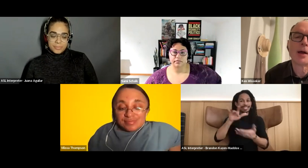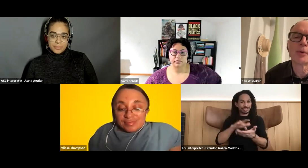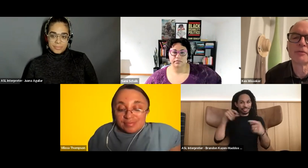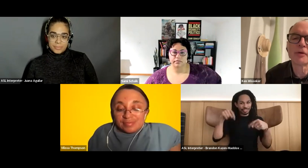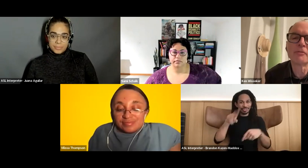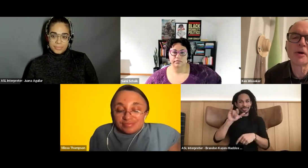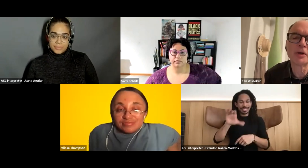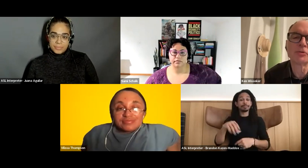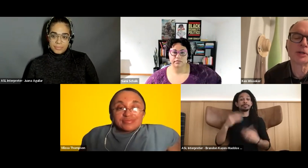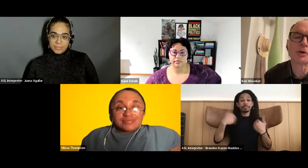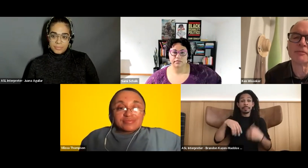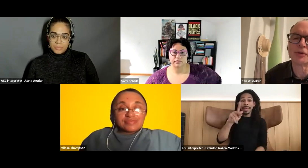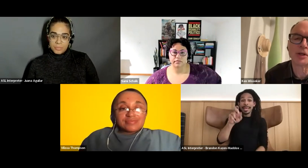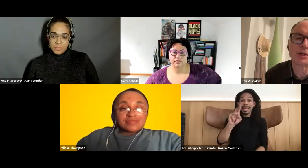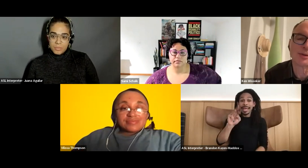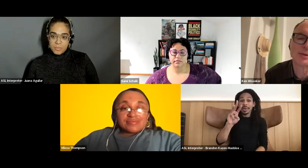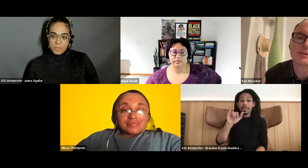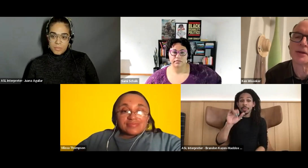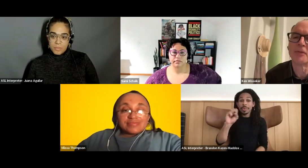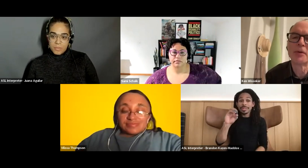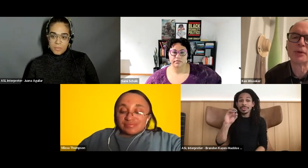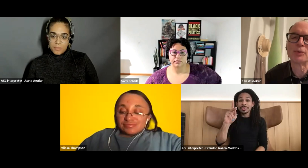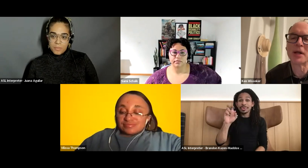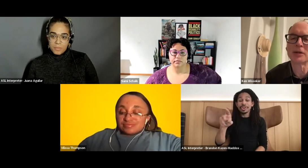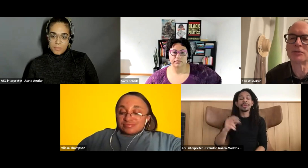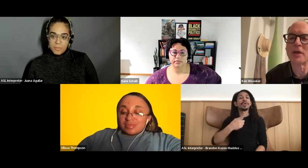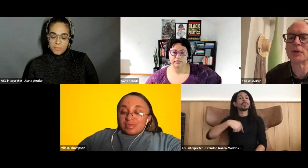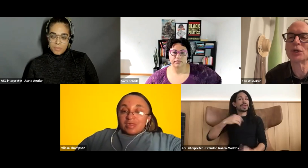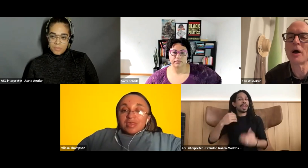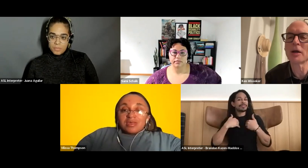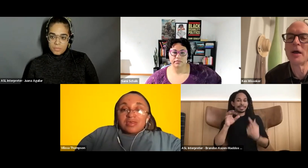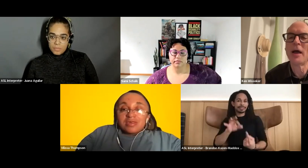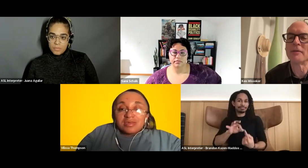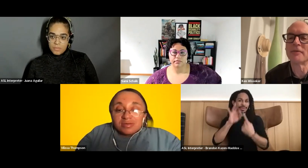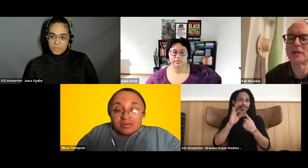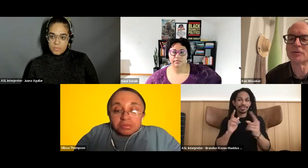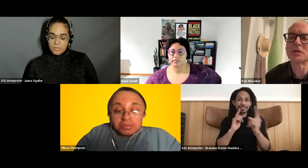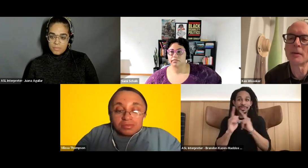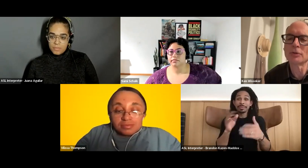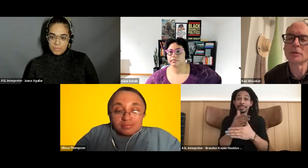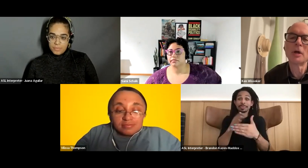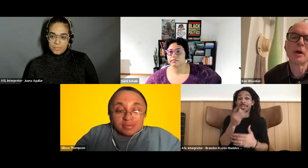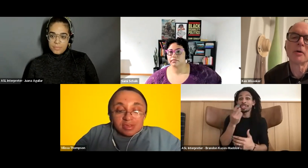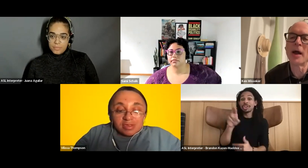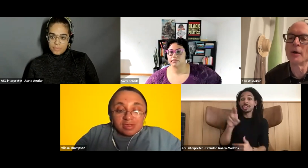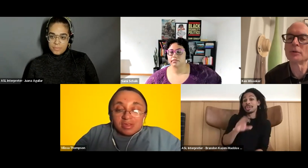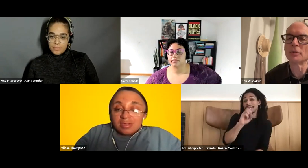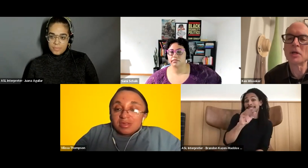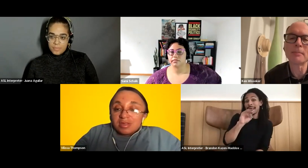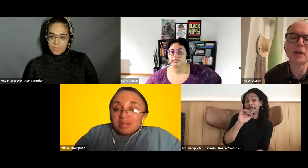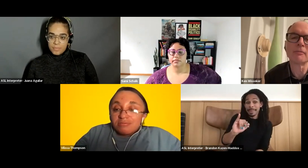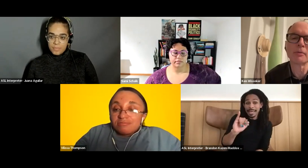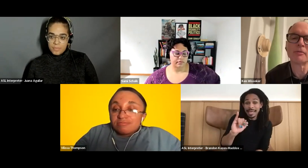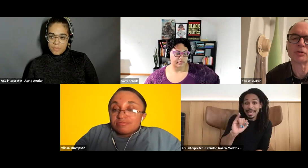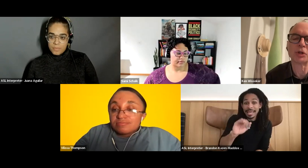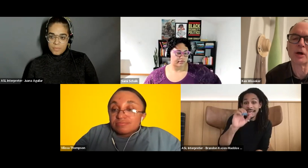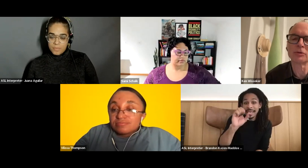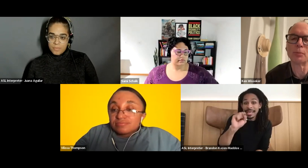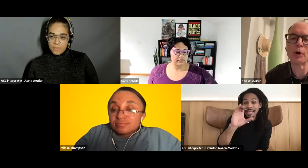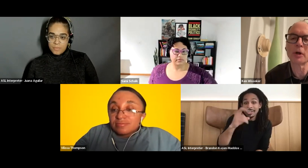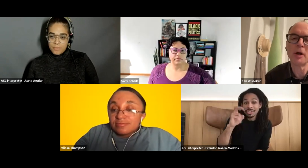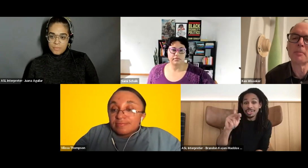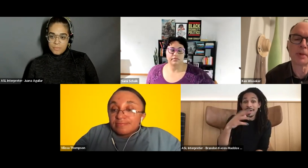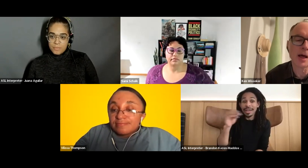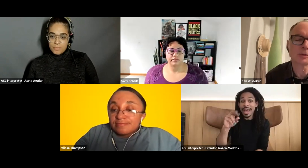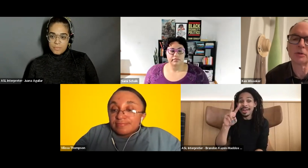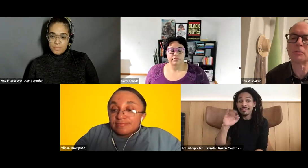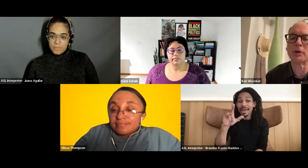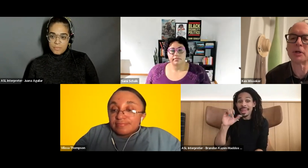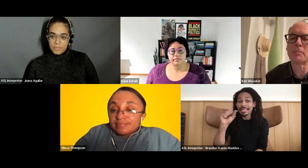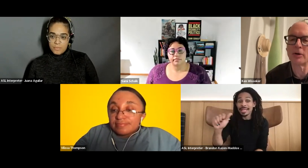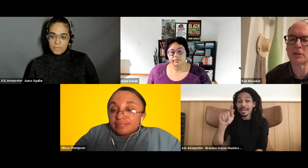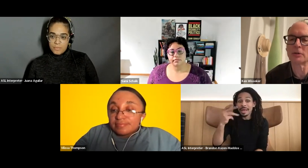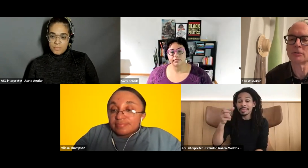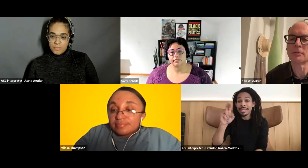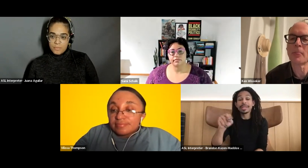Ken Wissoker: and we're in for a very special conversation this evening between Dr. Sammi Schalk and by Vilissa Thompson around the topic of Professor Schalk's new book, Black Disability Politics.